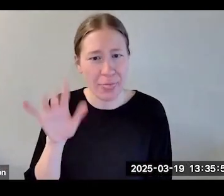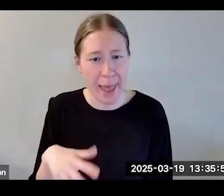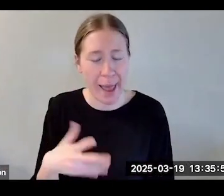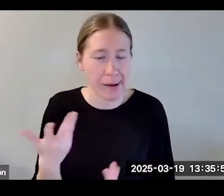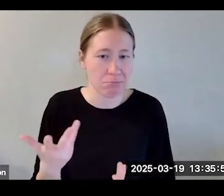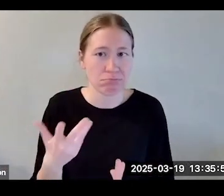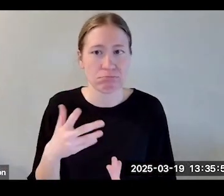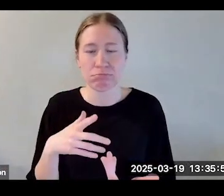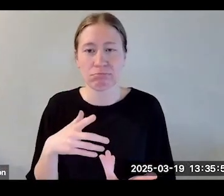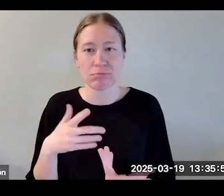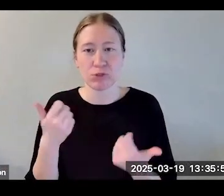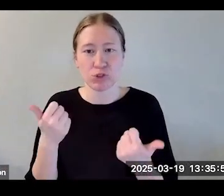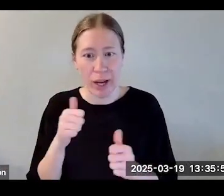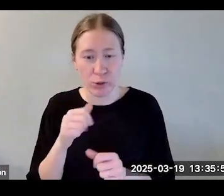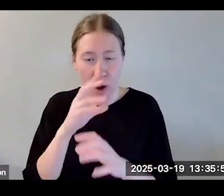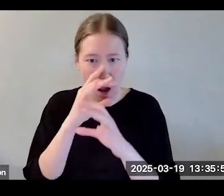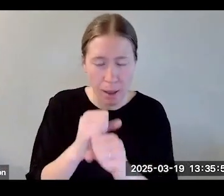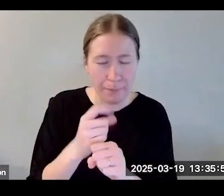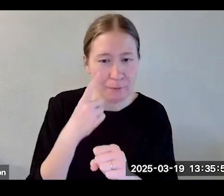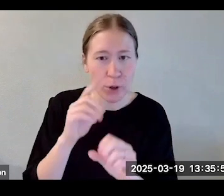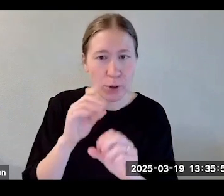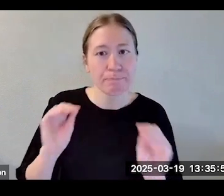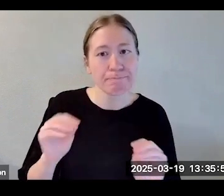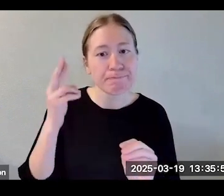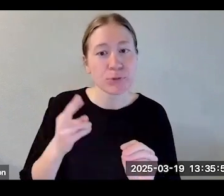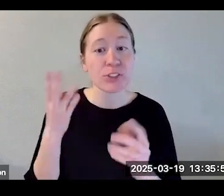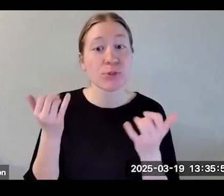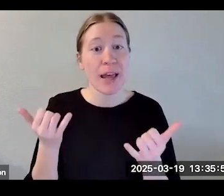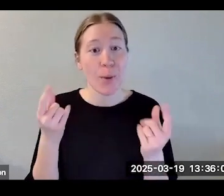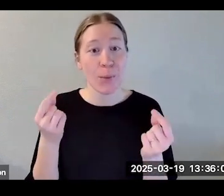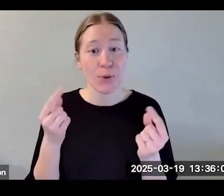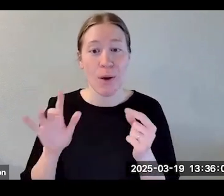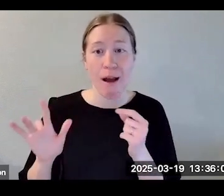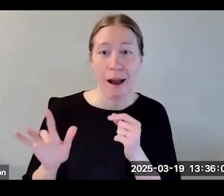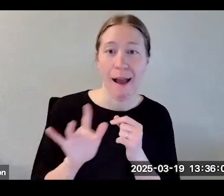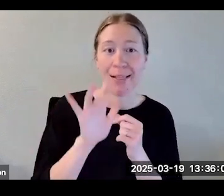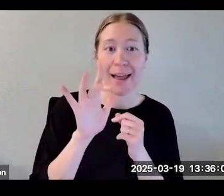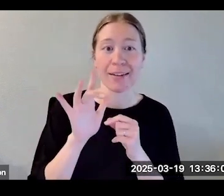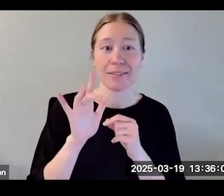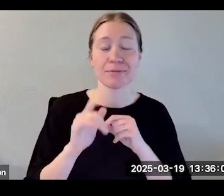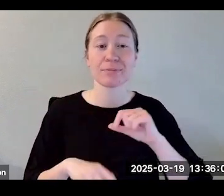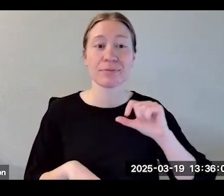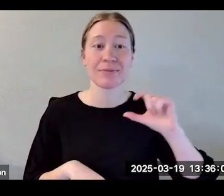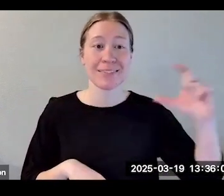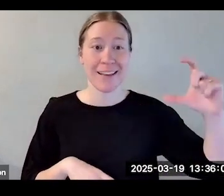I'm going to go over to the top menu in Microsoft Word into the font section under Home.